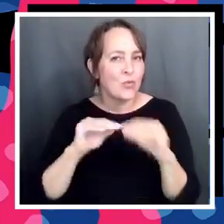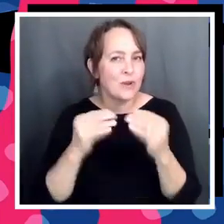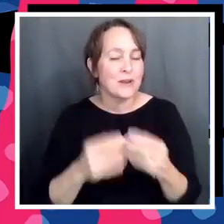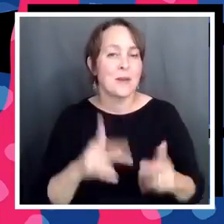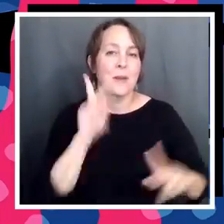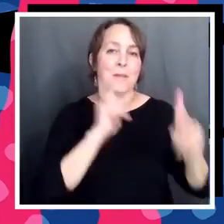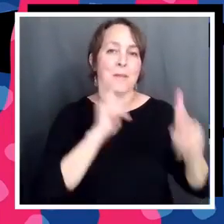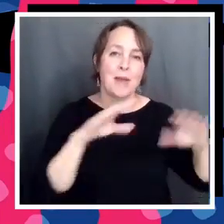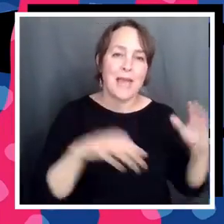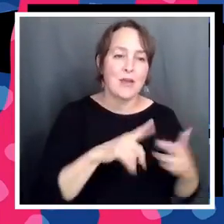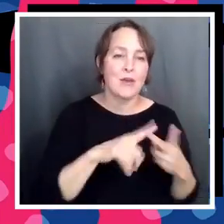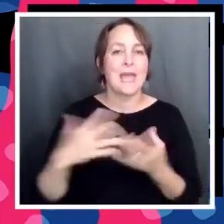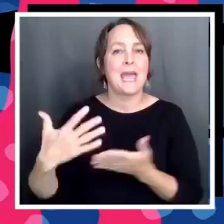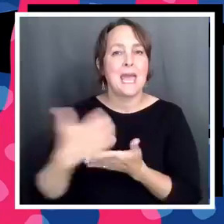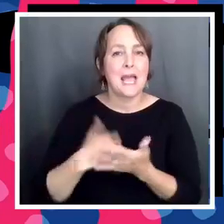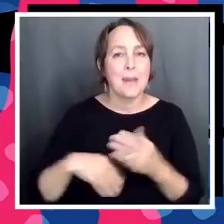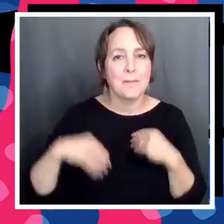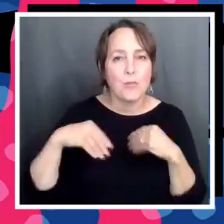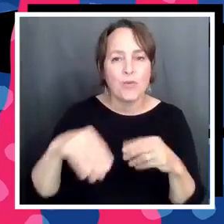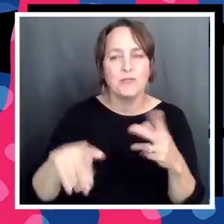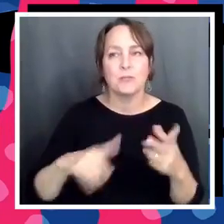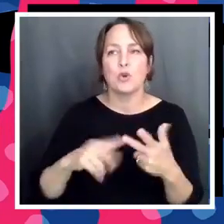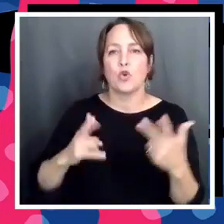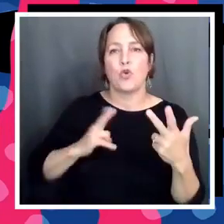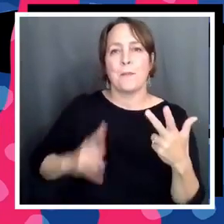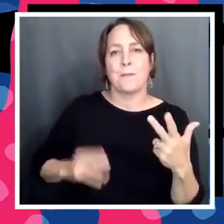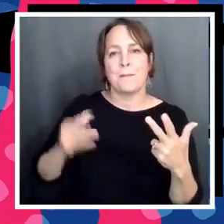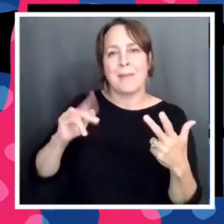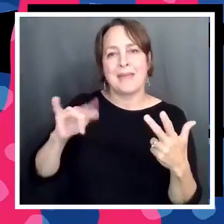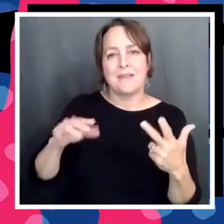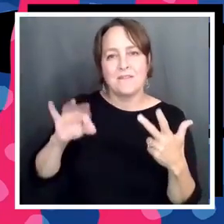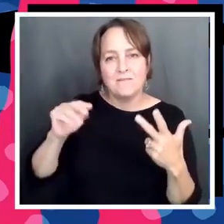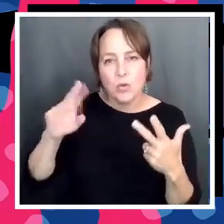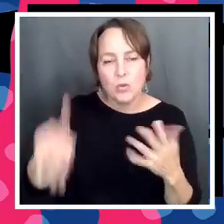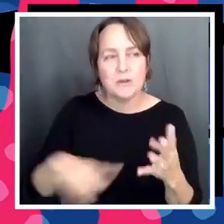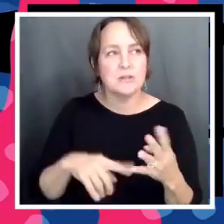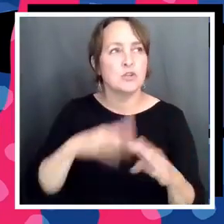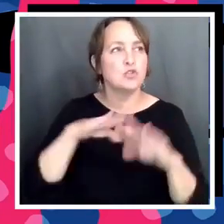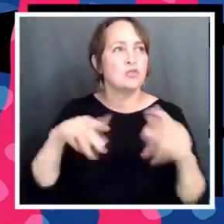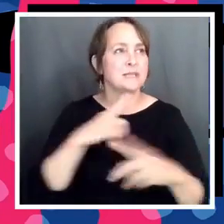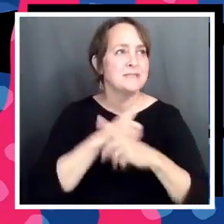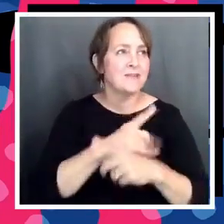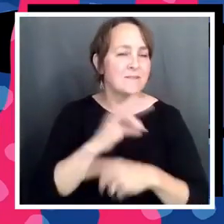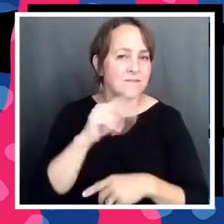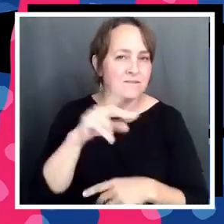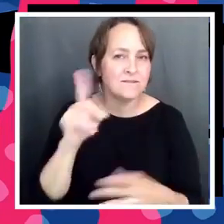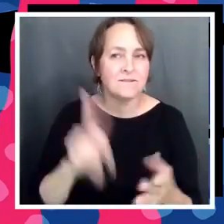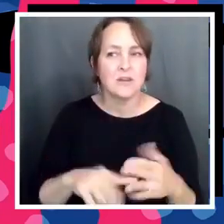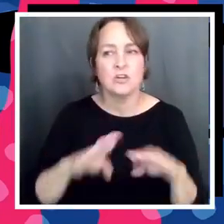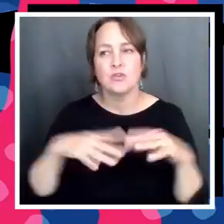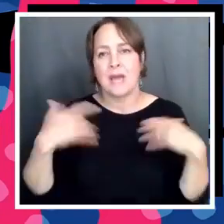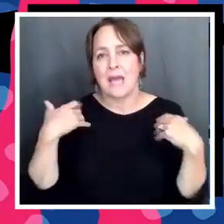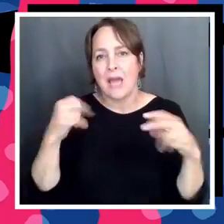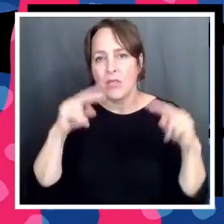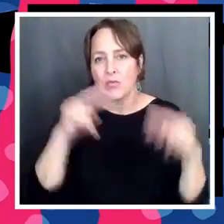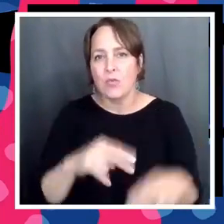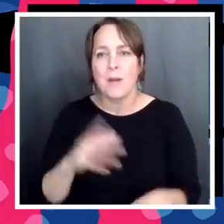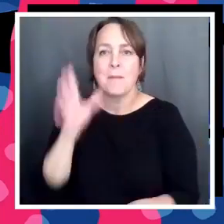THIS.